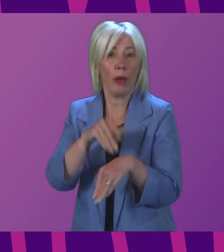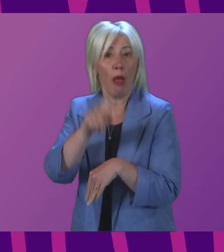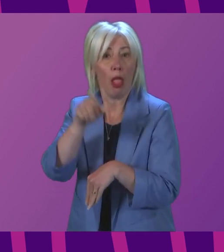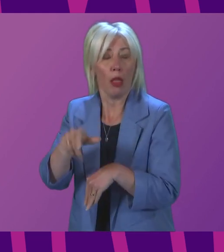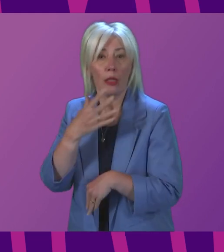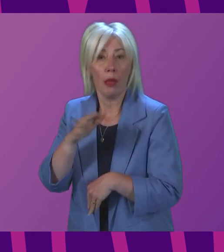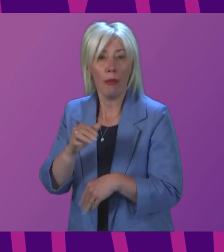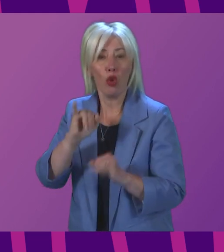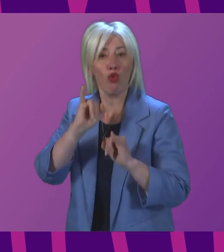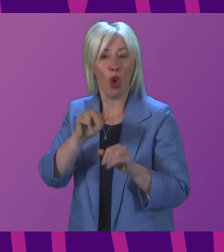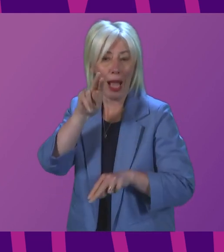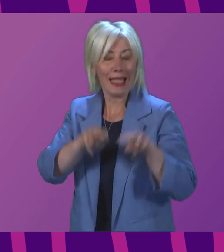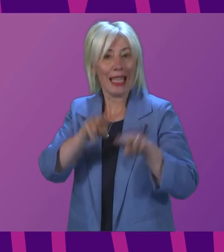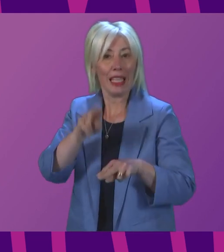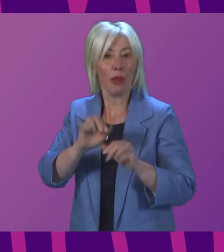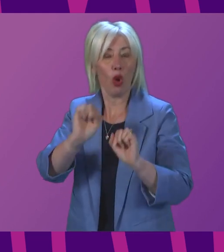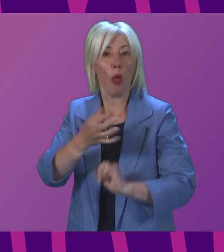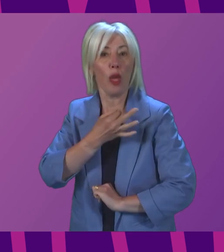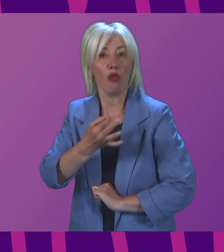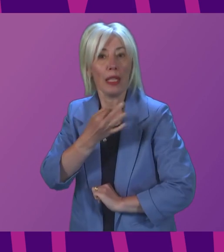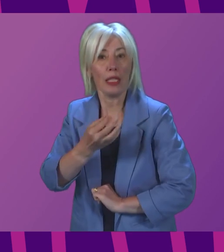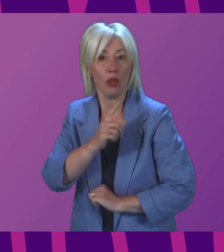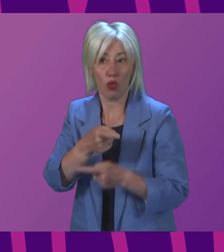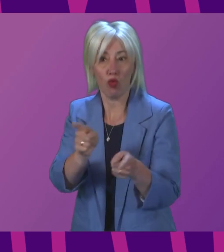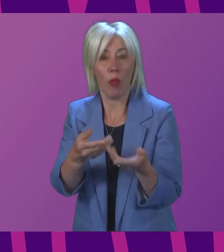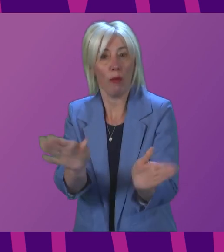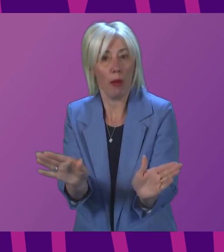assessment of the risk that they pose to the public.